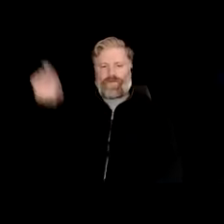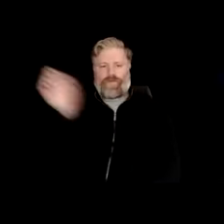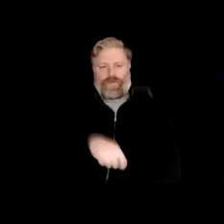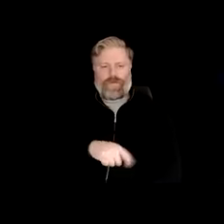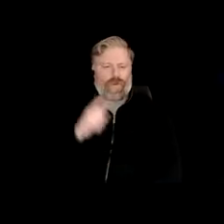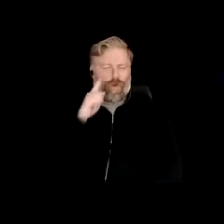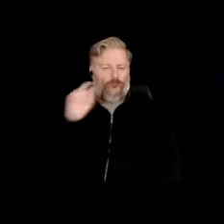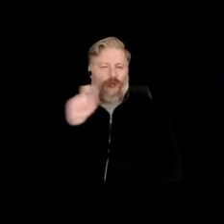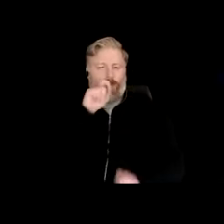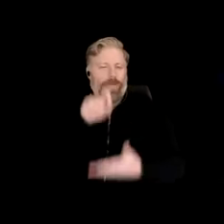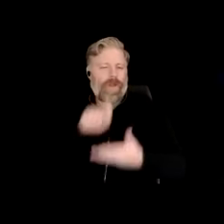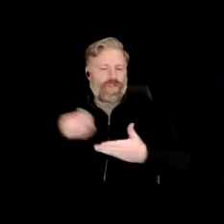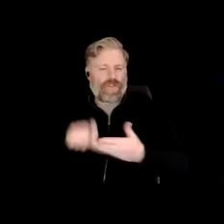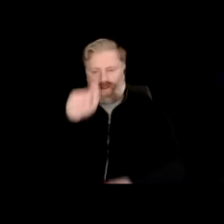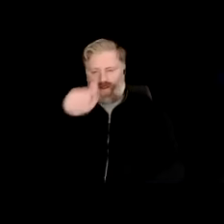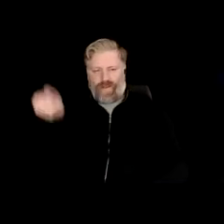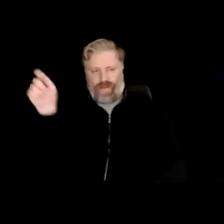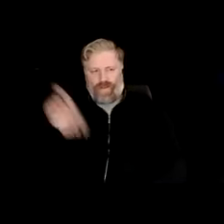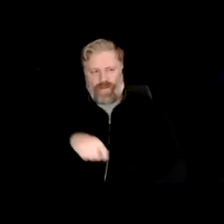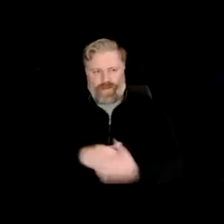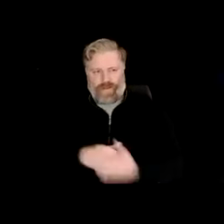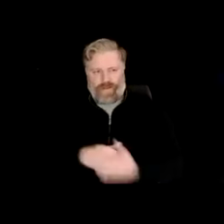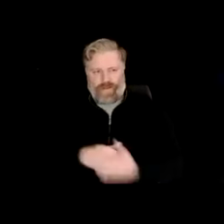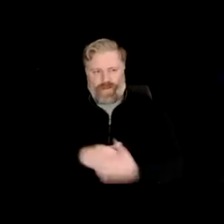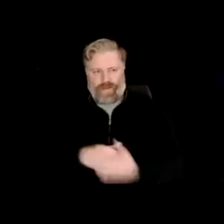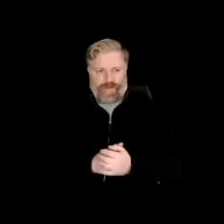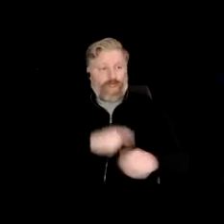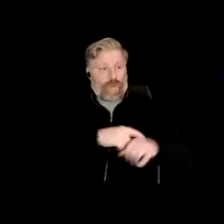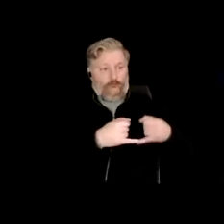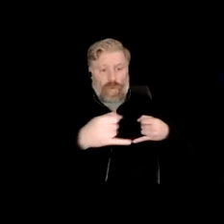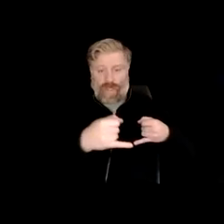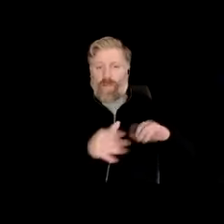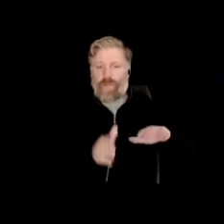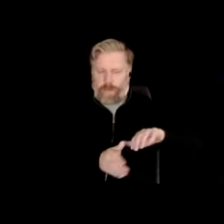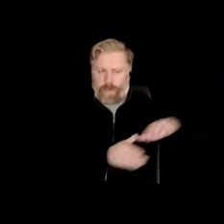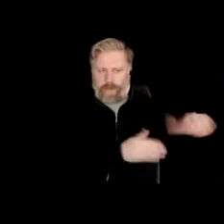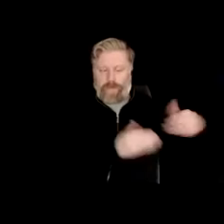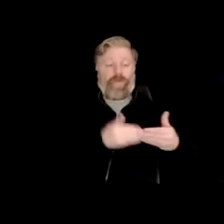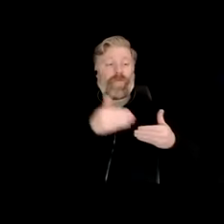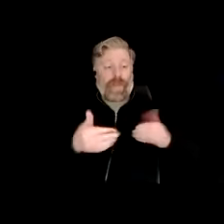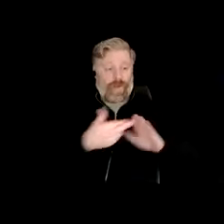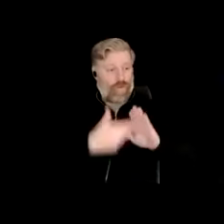Other than timeline issues, the rule described next is the most frequent point where we see issues.